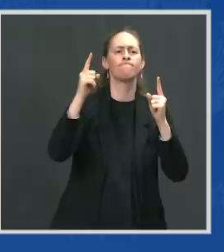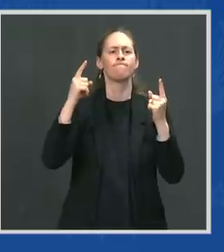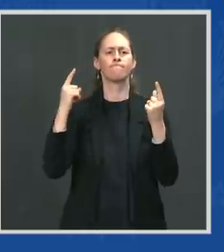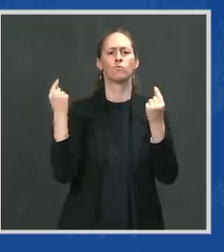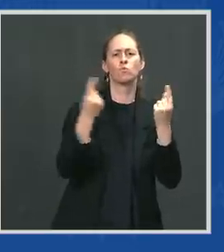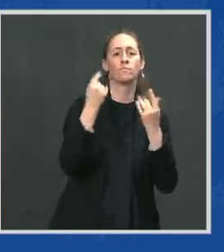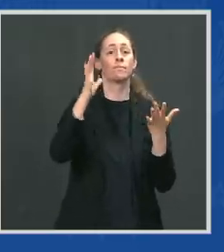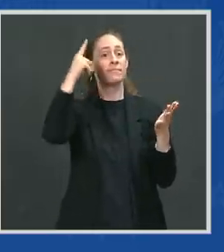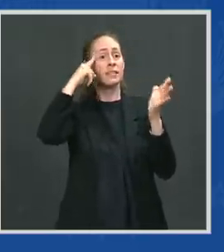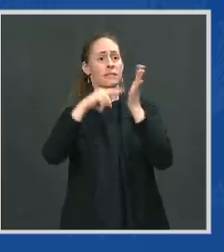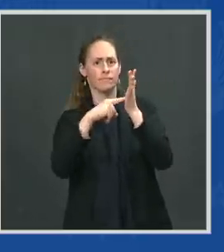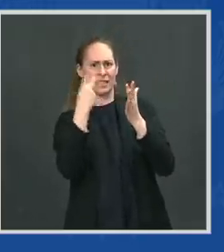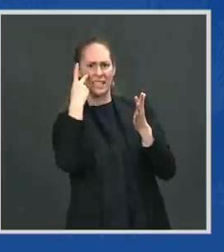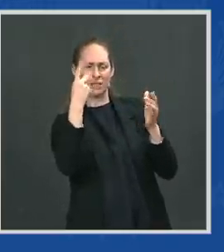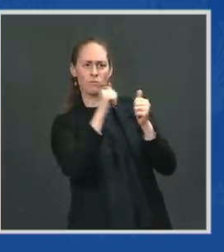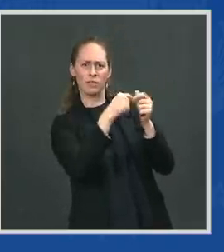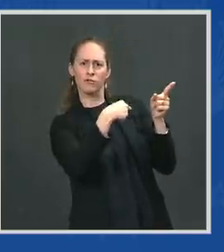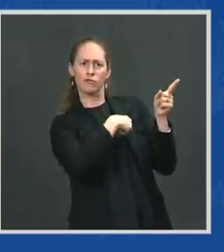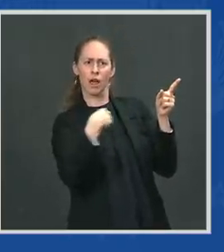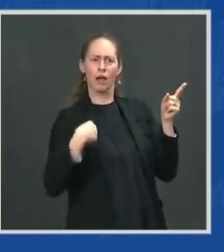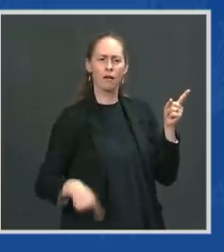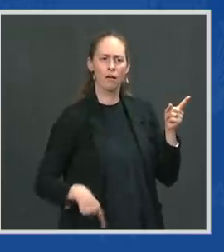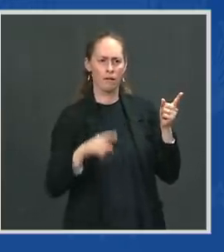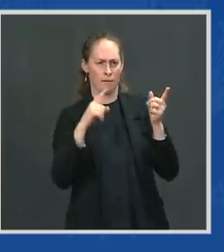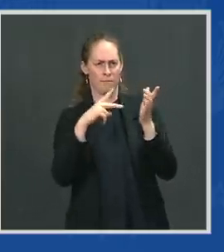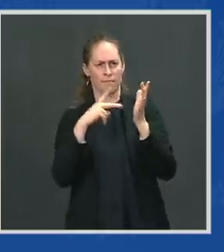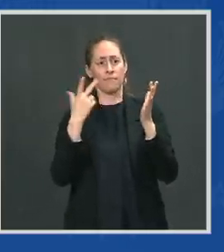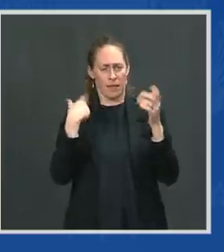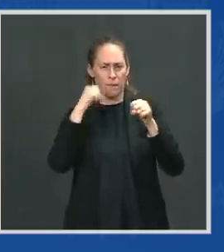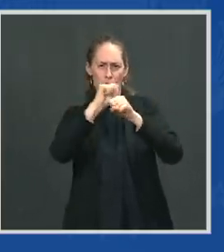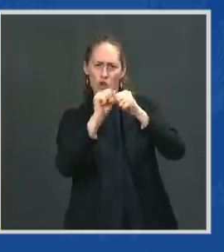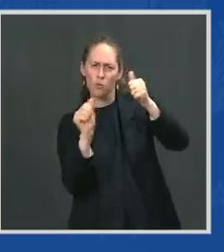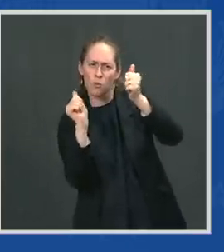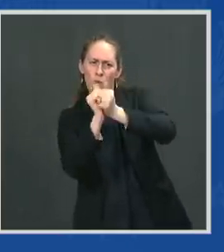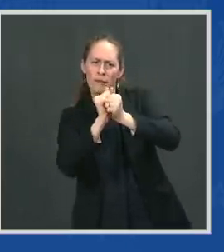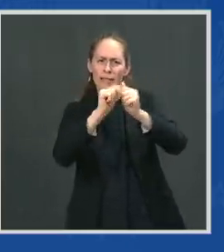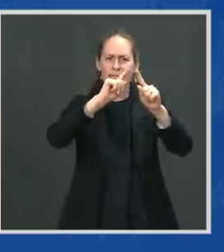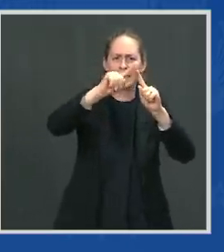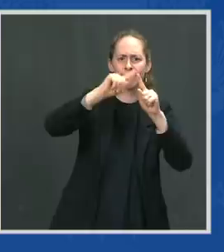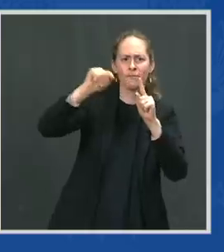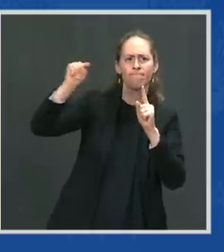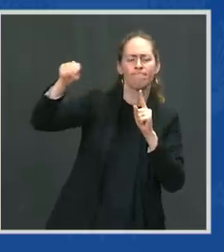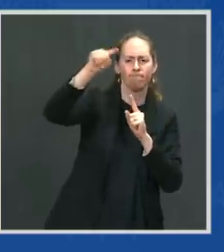We have to strengthen our alliances and work with like-minded partners to ensure that the rules of international norms